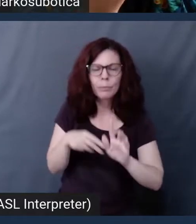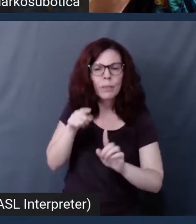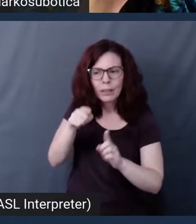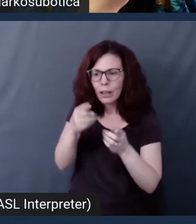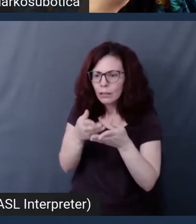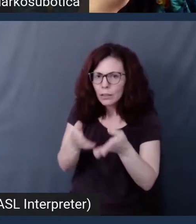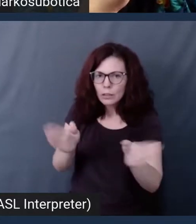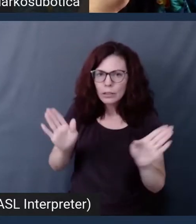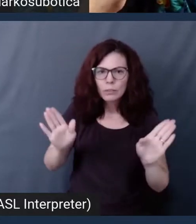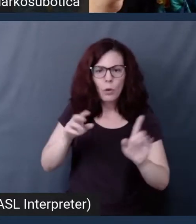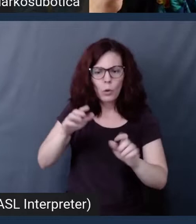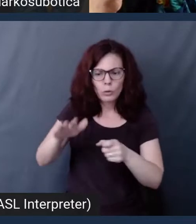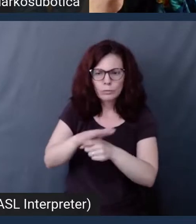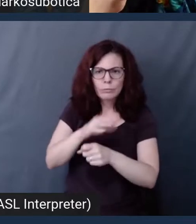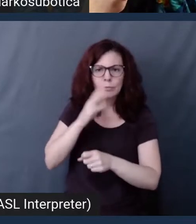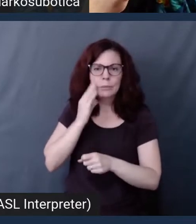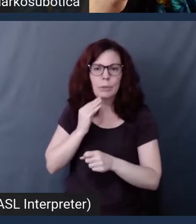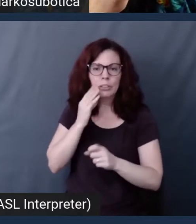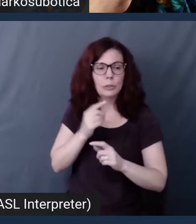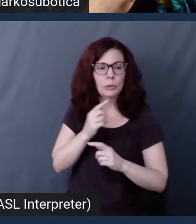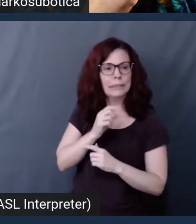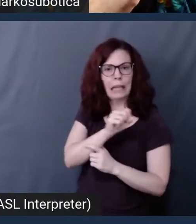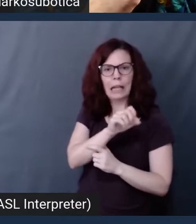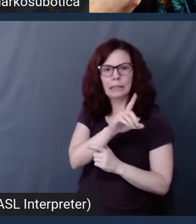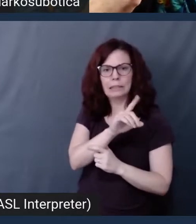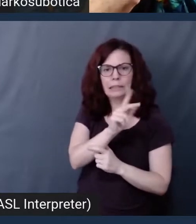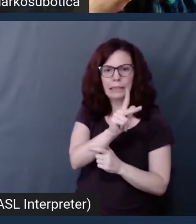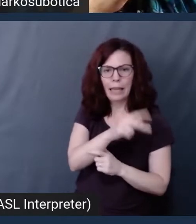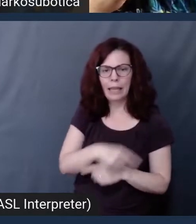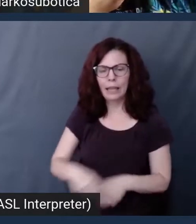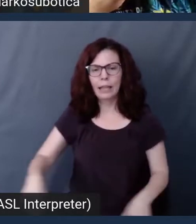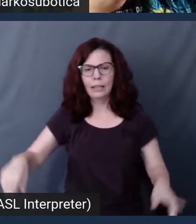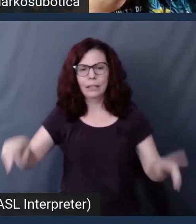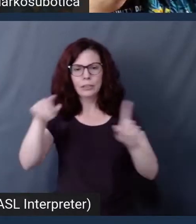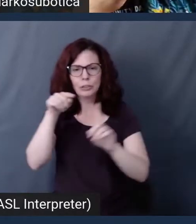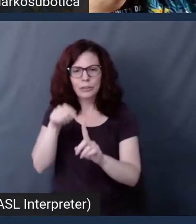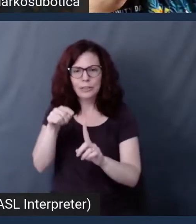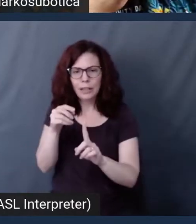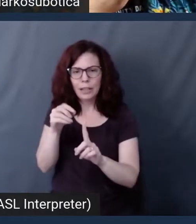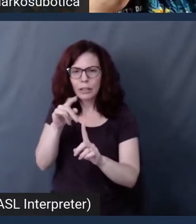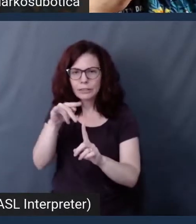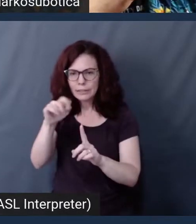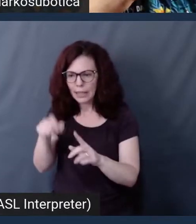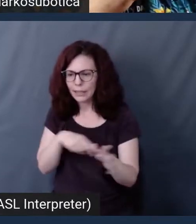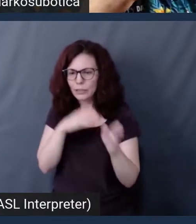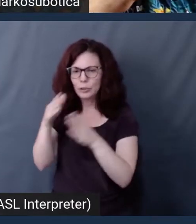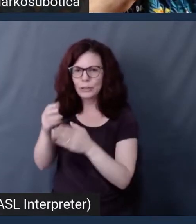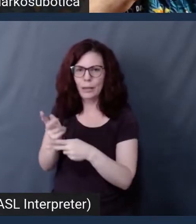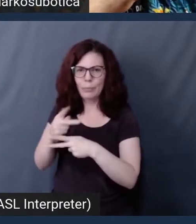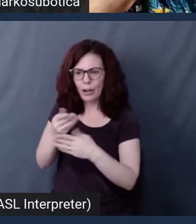You mentioned SDK, you mentioned console experience, you mentioned the device, right, and you mentioned the cameras.